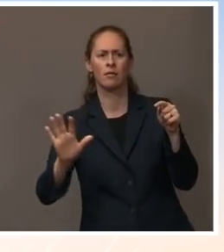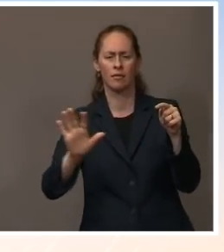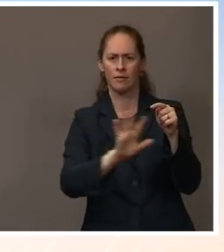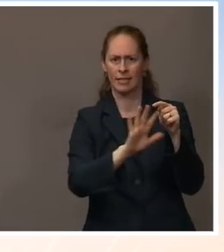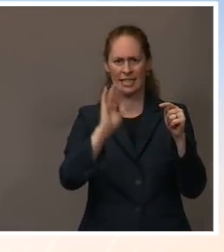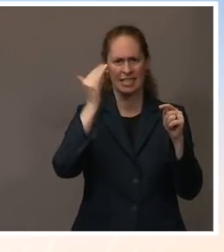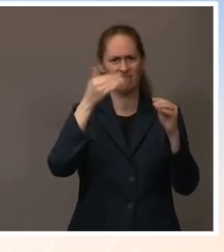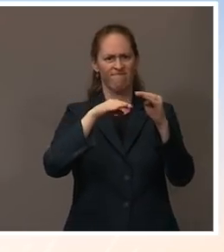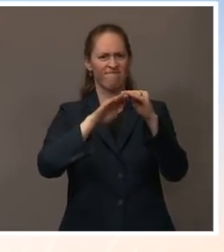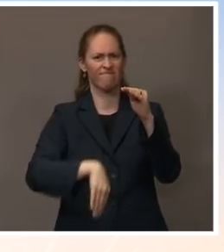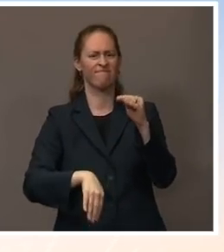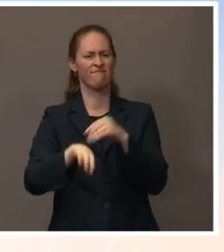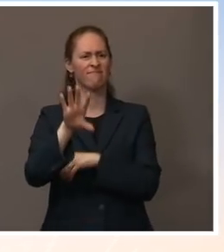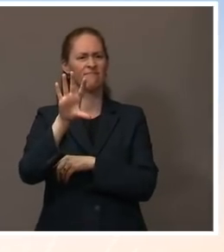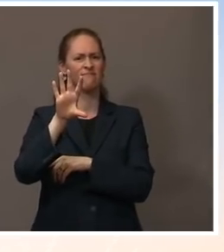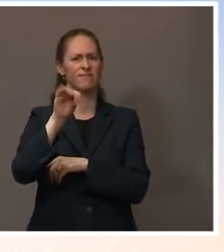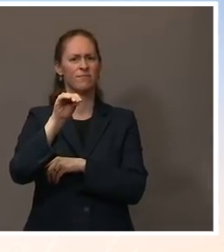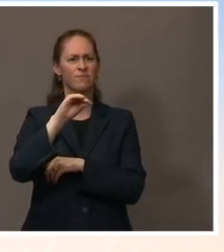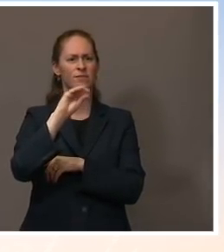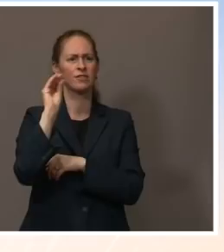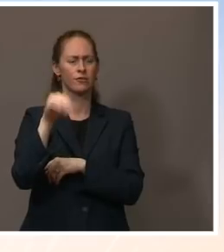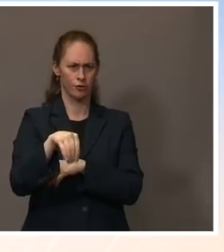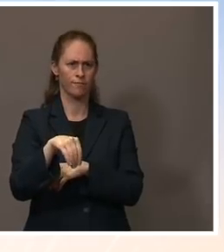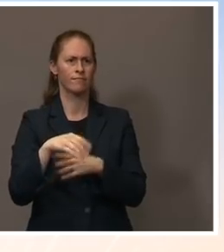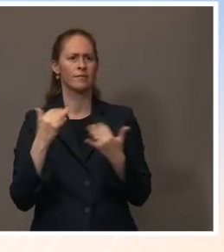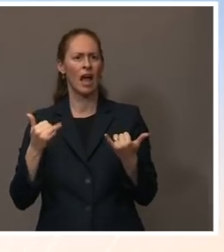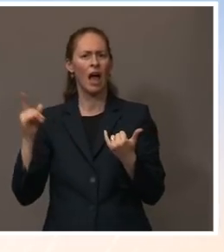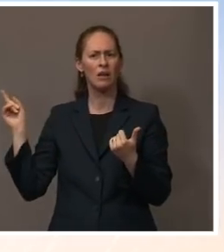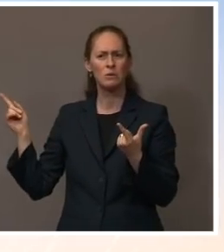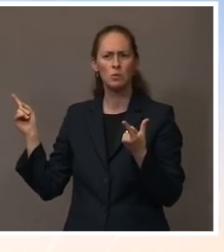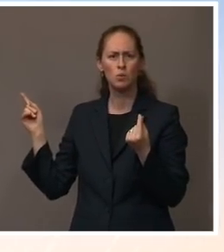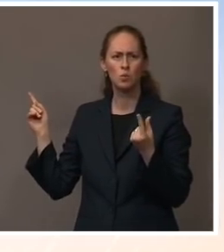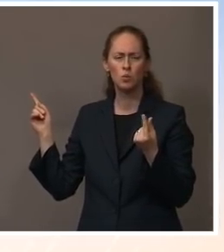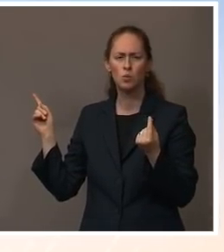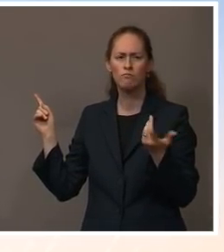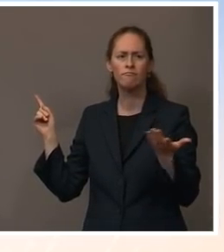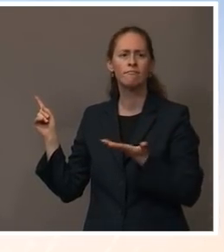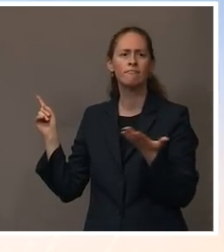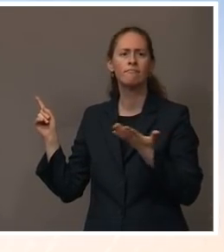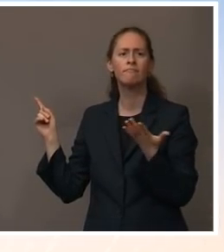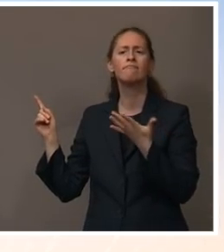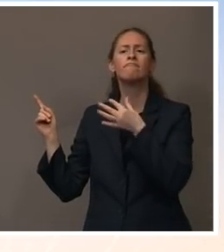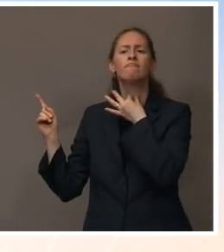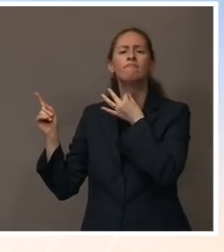to get those numbers up? Or at this point, is this governors and states that should be doing this? Ms. Psaki: It's always been a partnership,